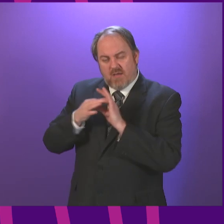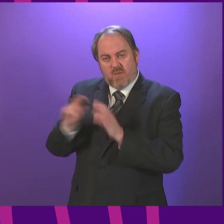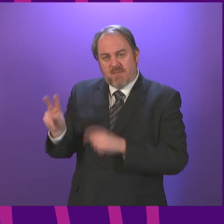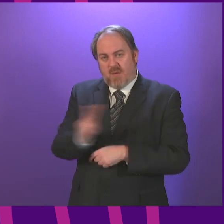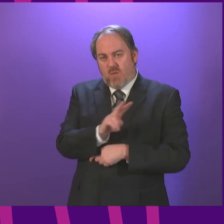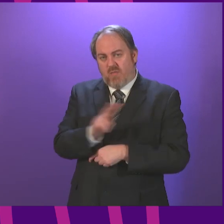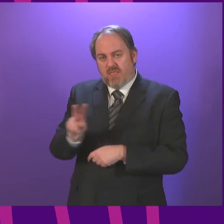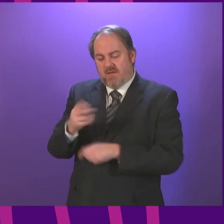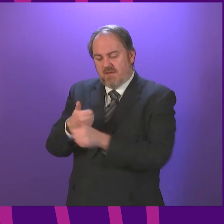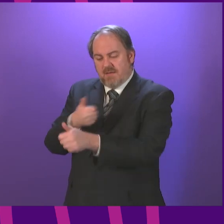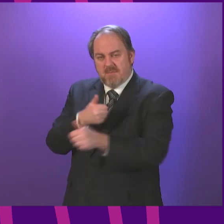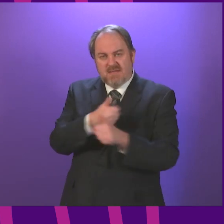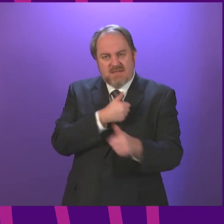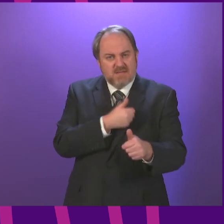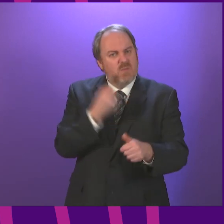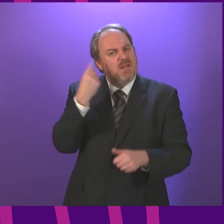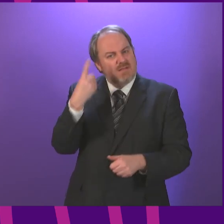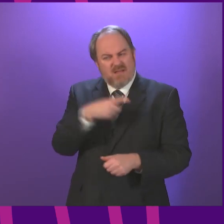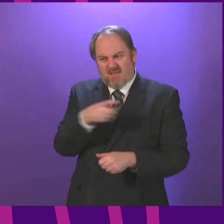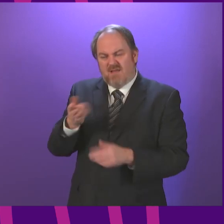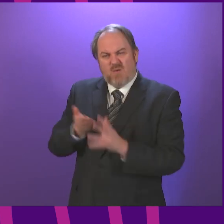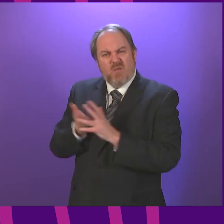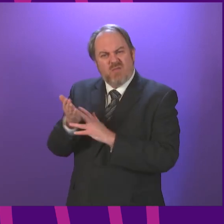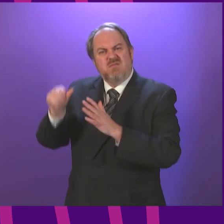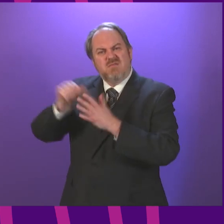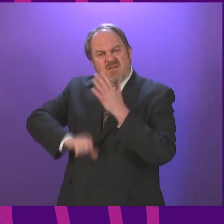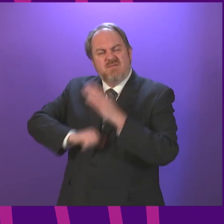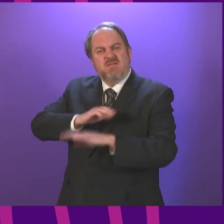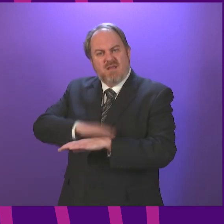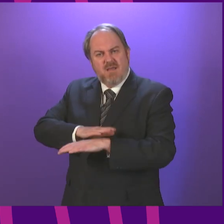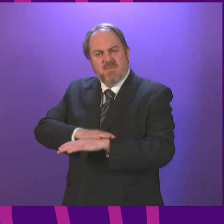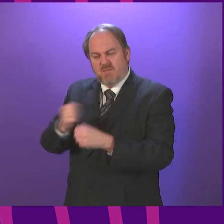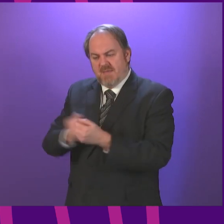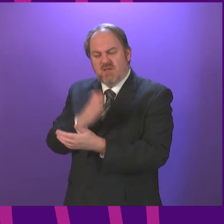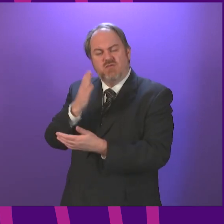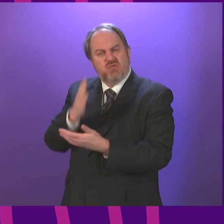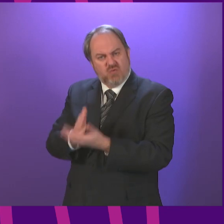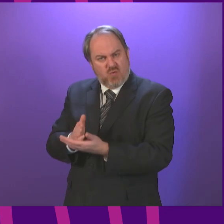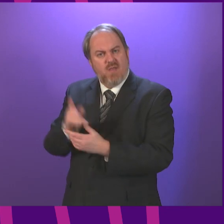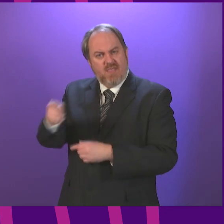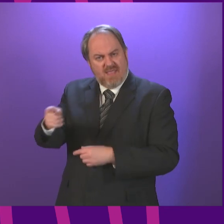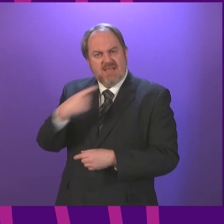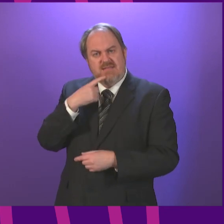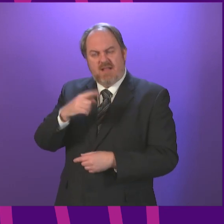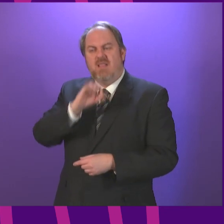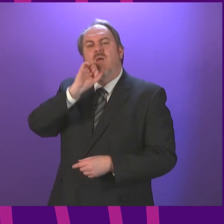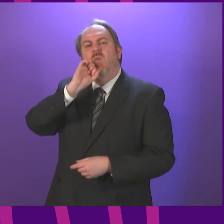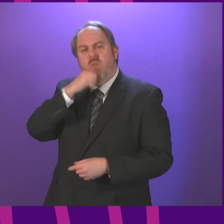that it faces and the steps that it needs to take to make sure that it delivers on its commitments.